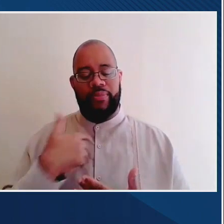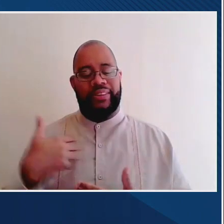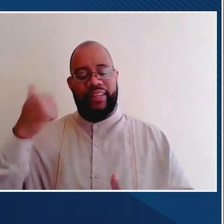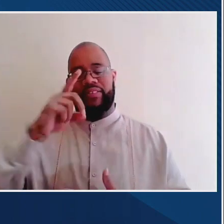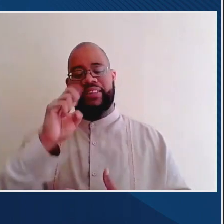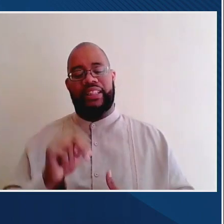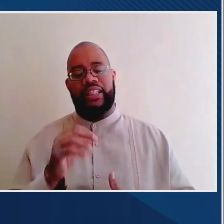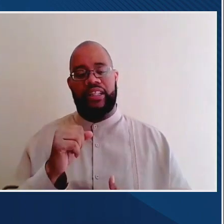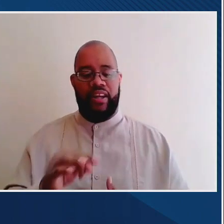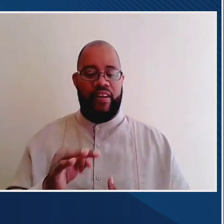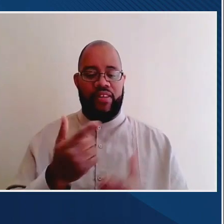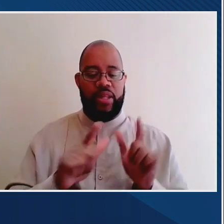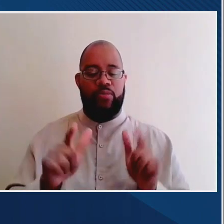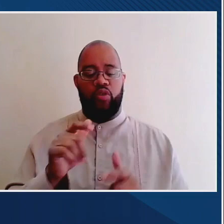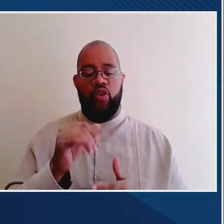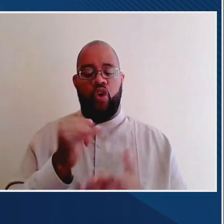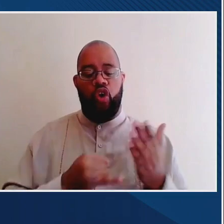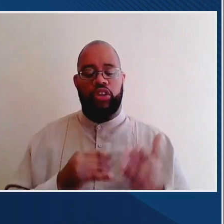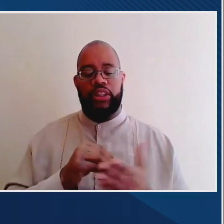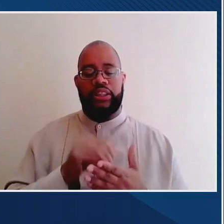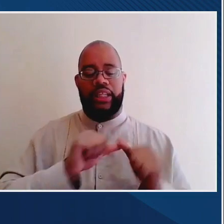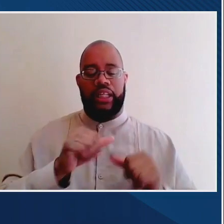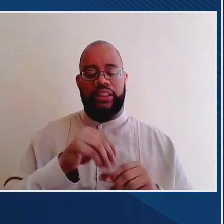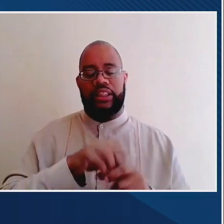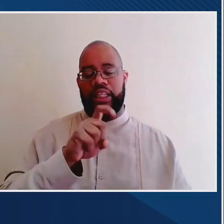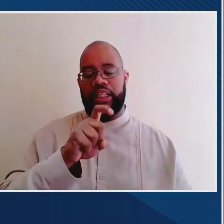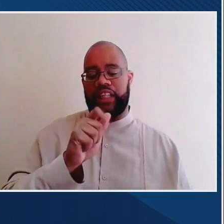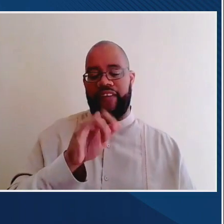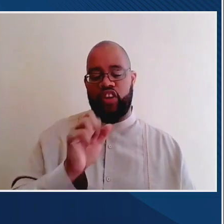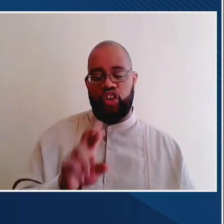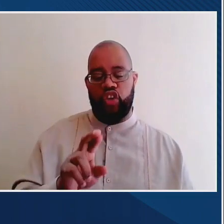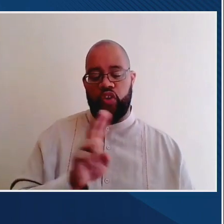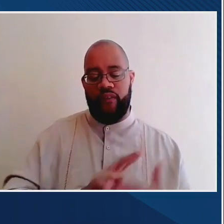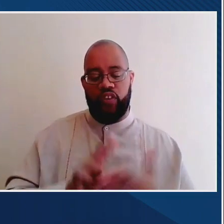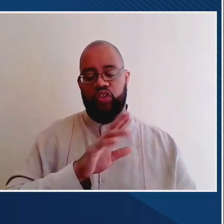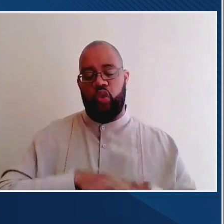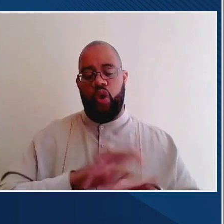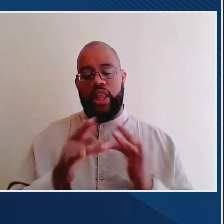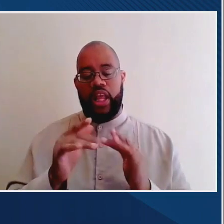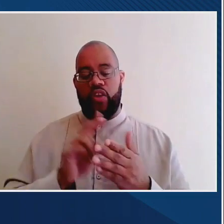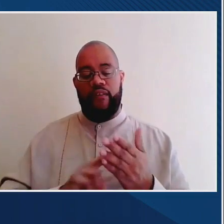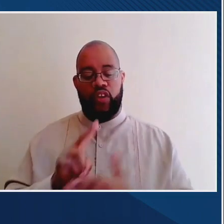Sciences at Excelsior University, online institution headquartered in Albany, New York. Thanks so much.